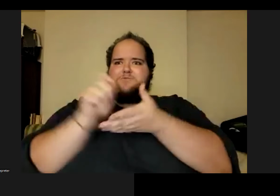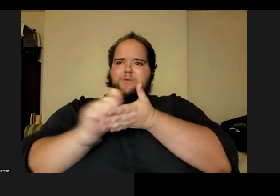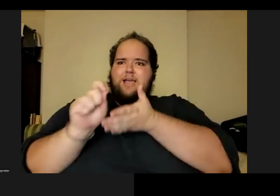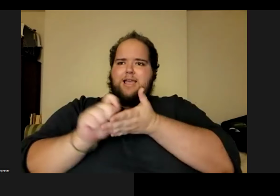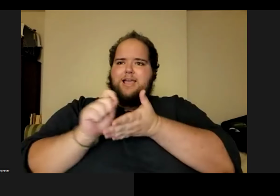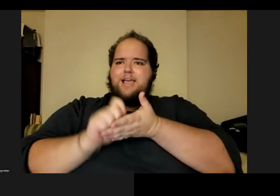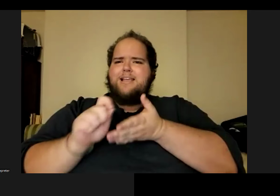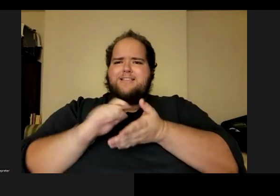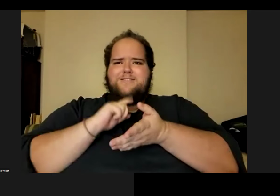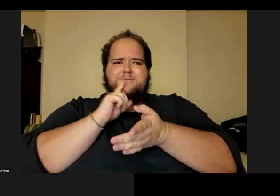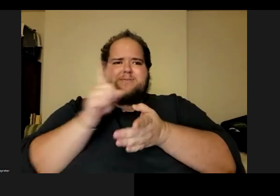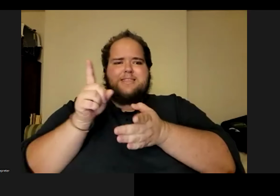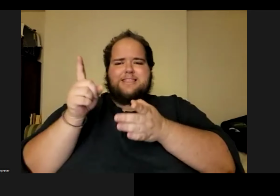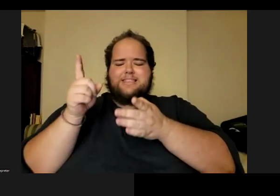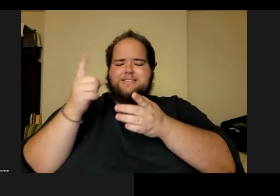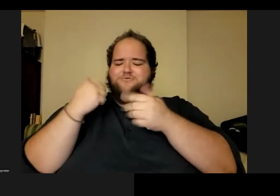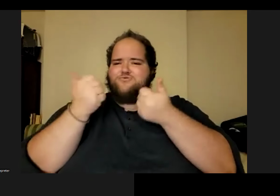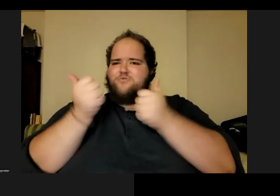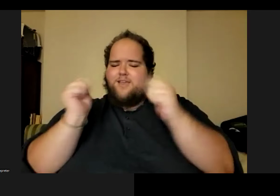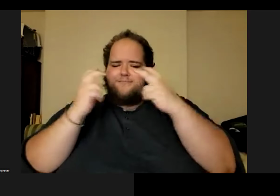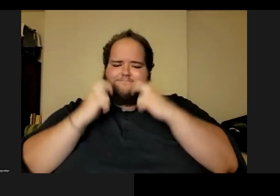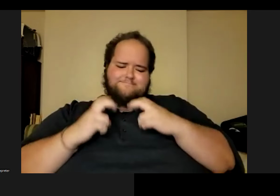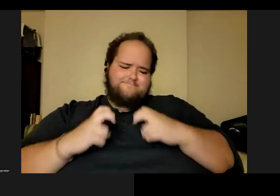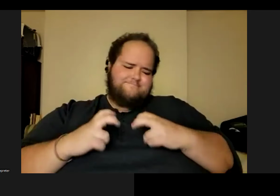in yourself to figure out like all the stuff you want to talk